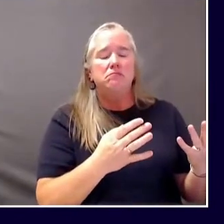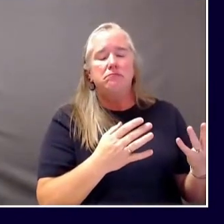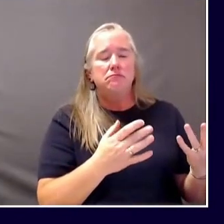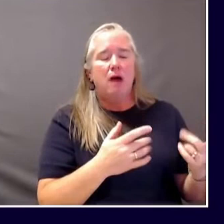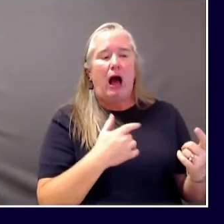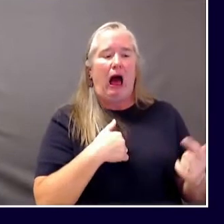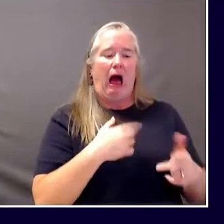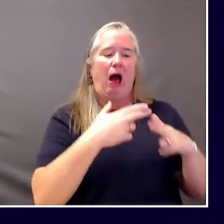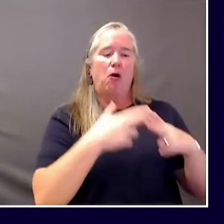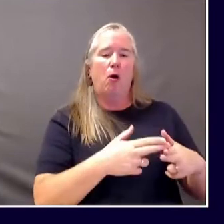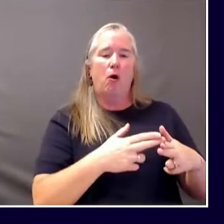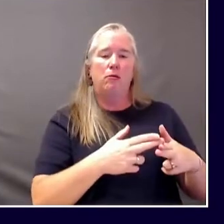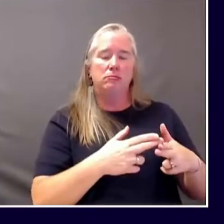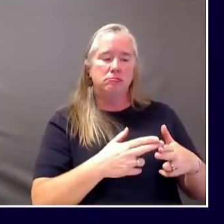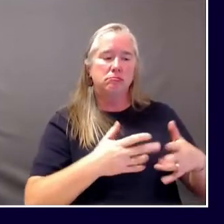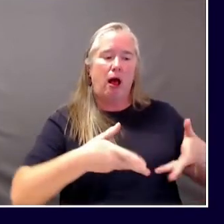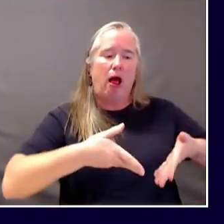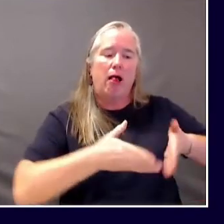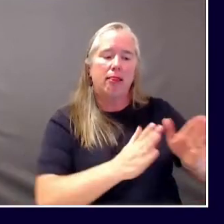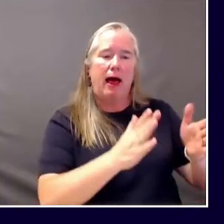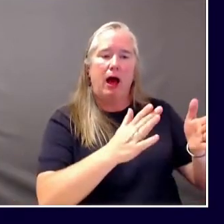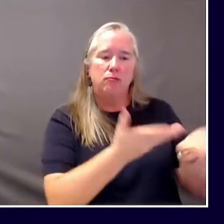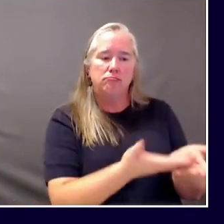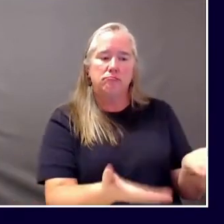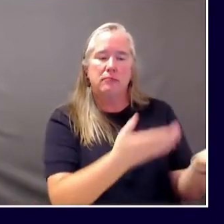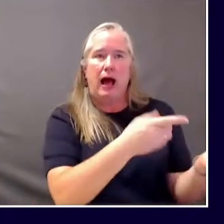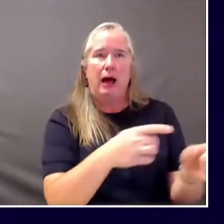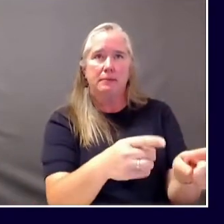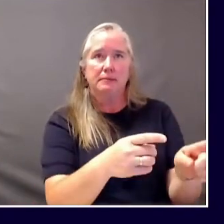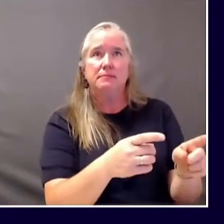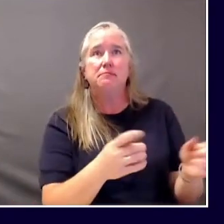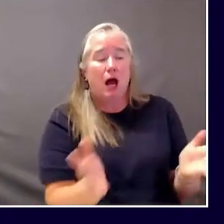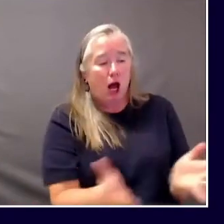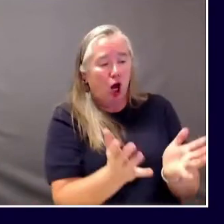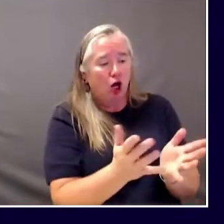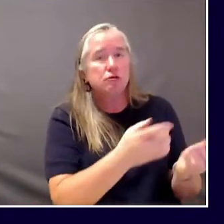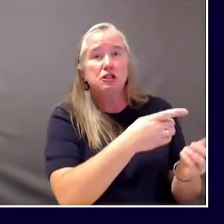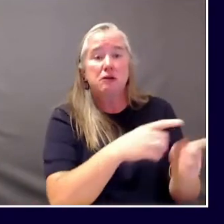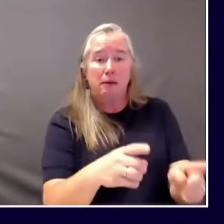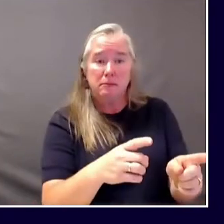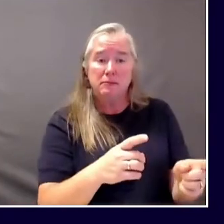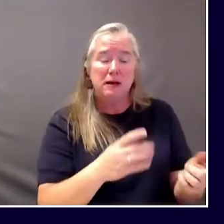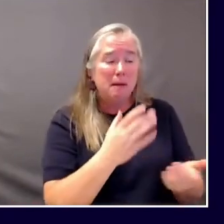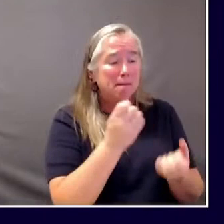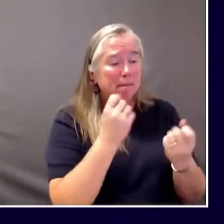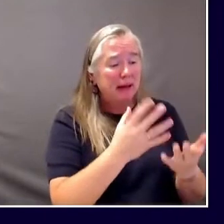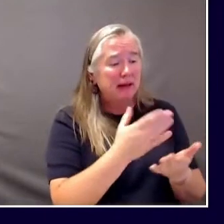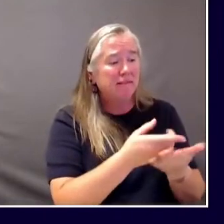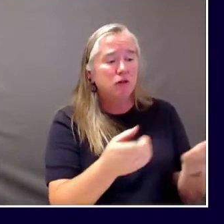activities to occur because many of the things we're allowing our